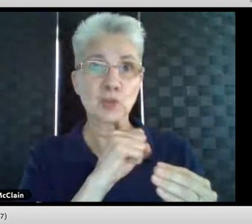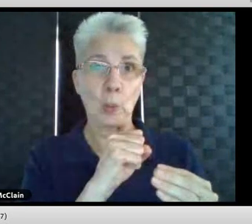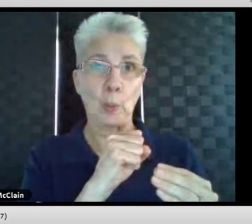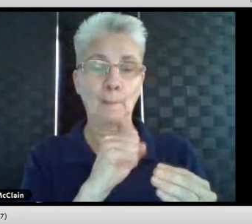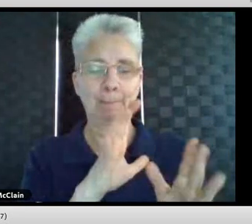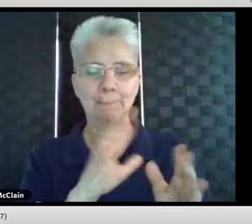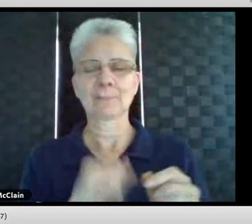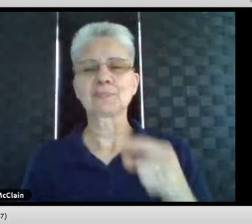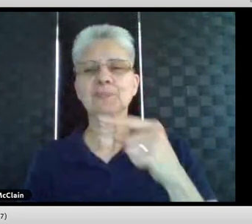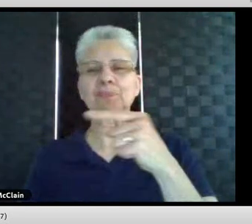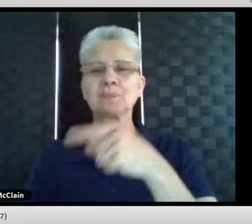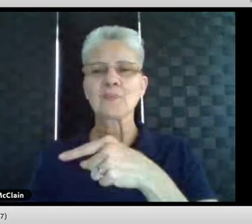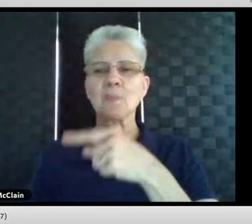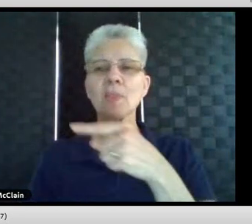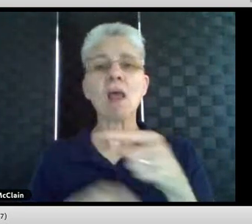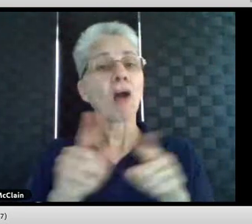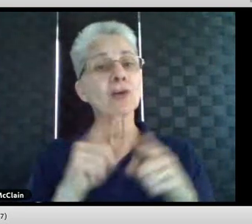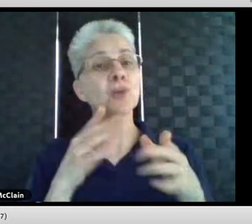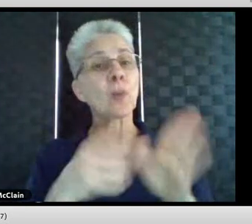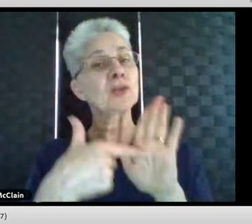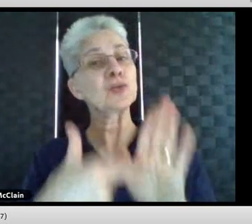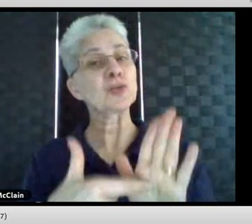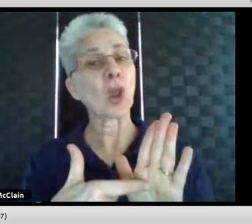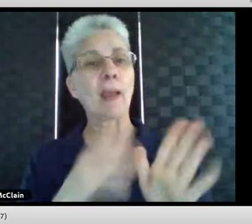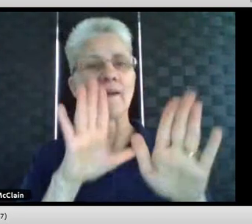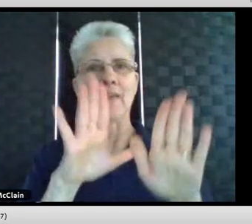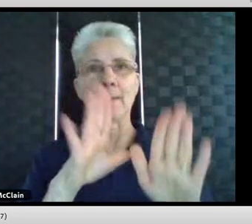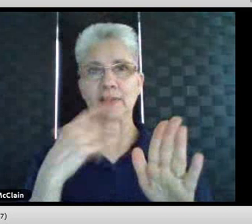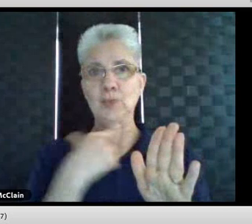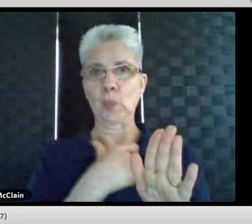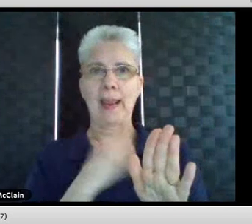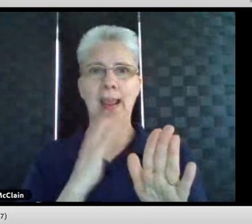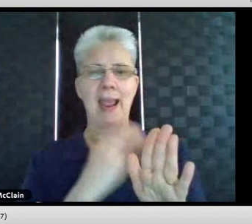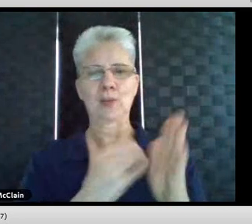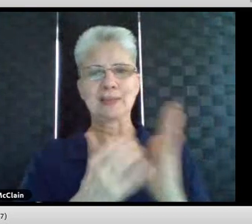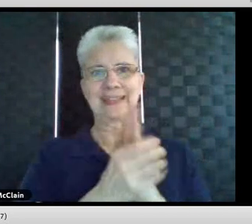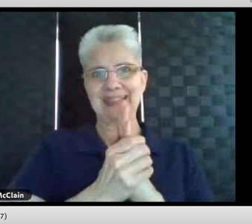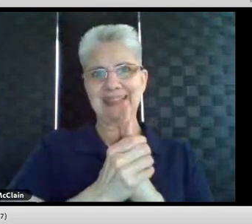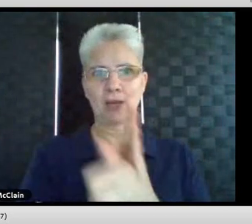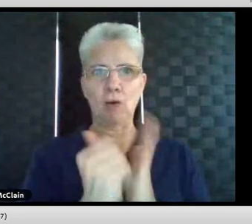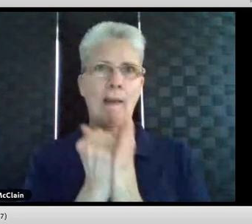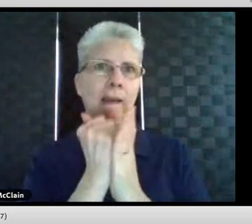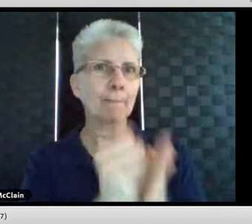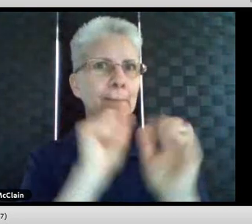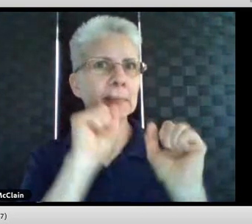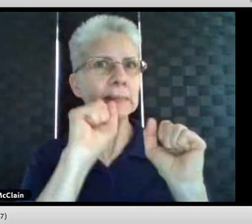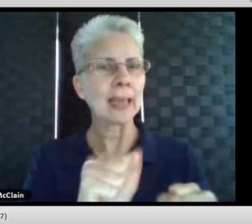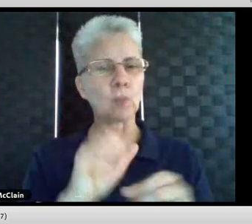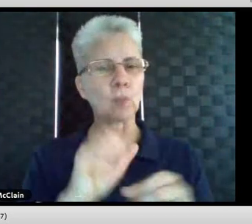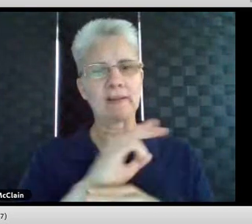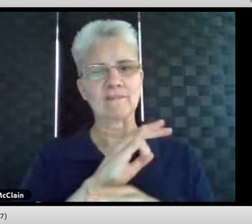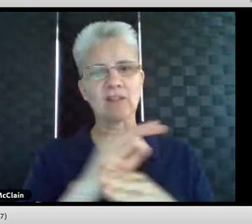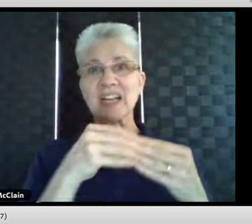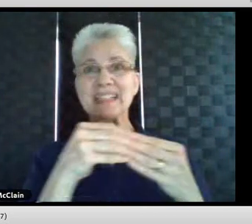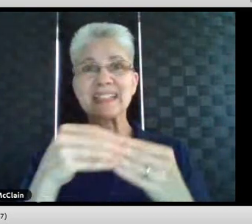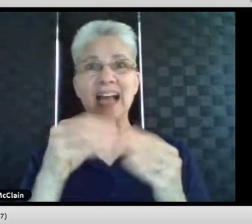Again, it's also a way to show how fabulous we are. It shows our skills. We can function as guides in this electronic world,